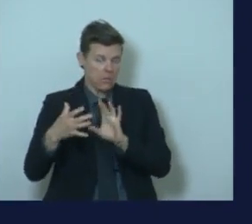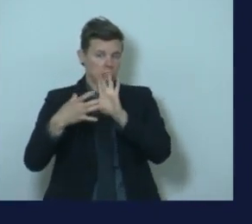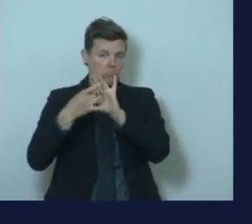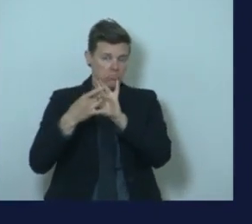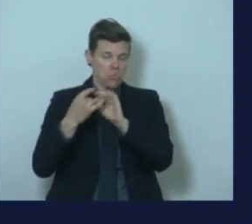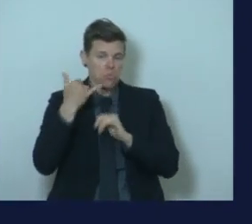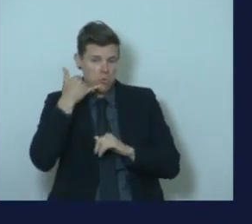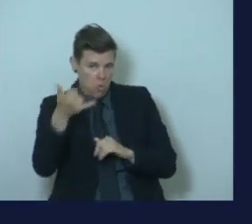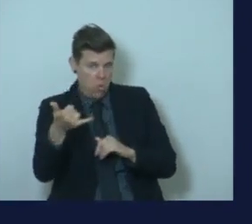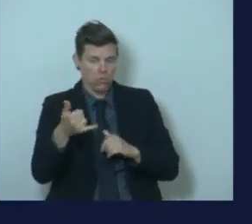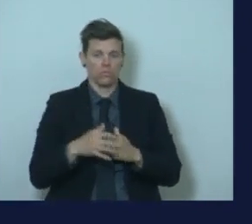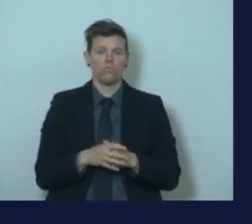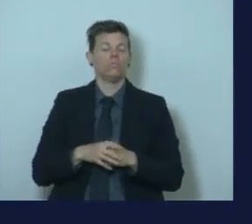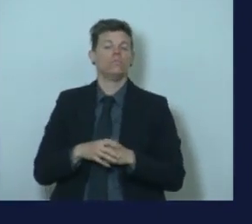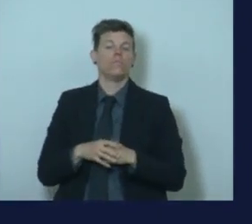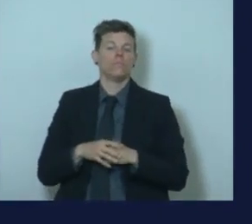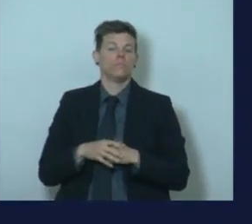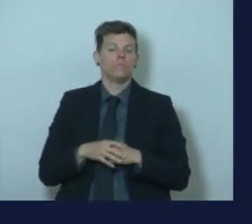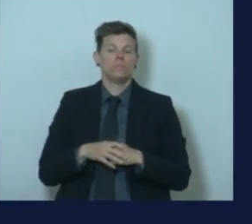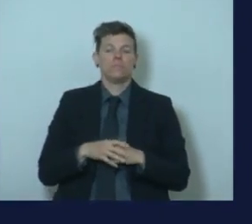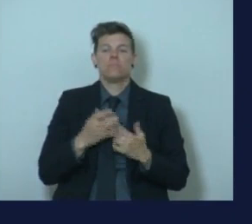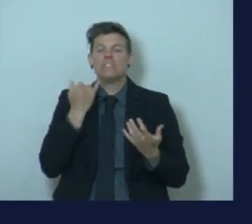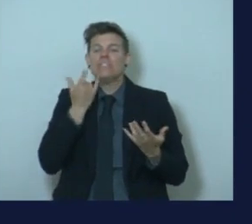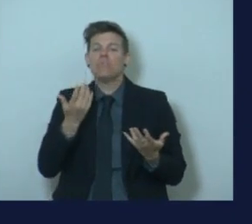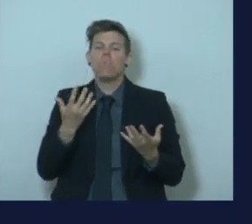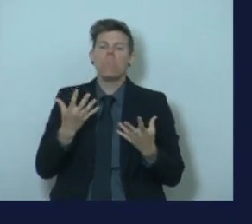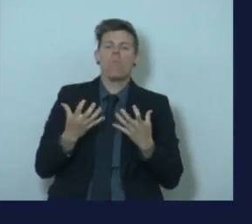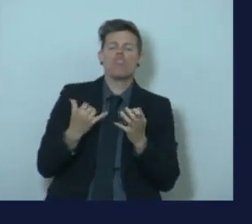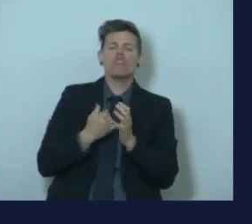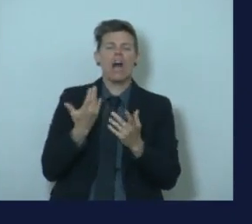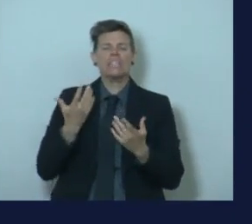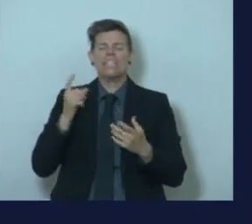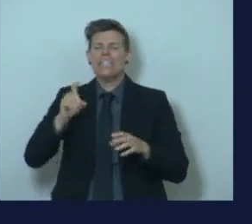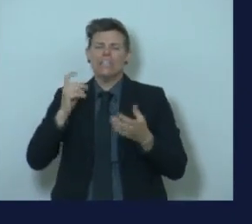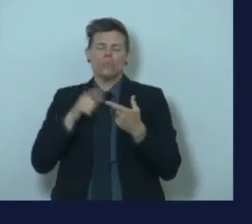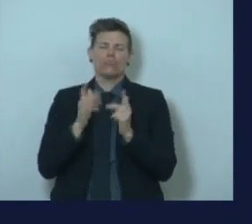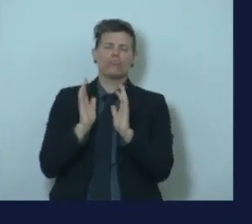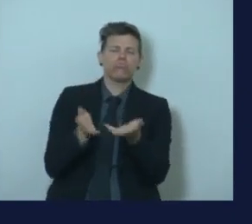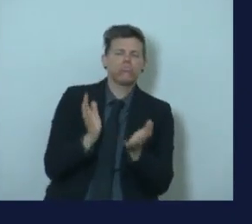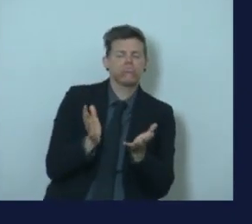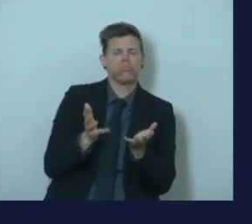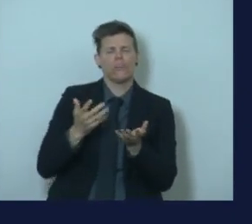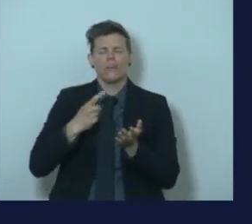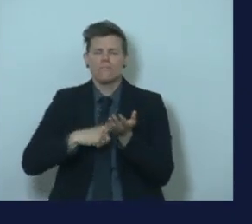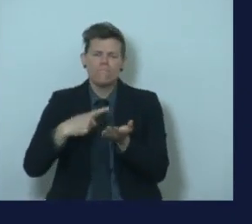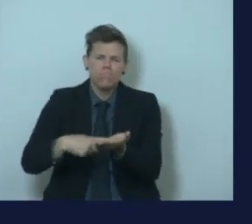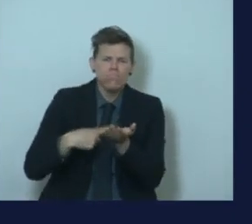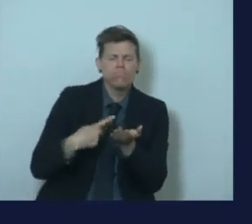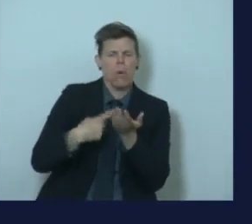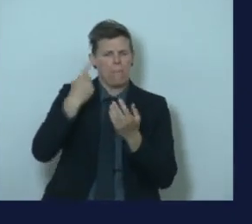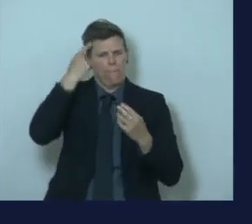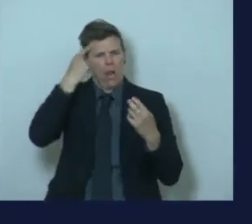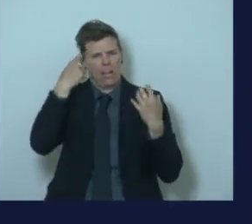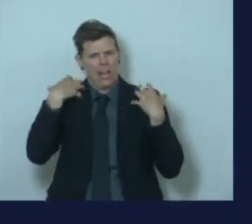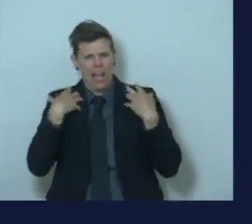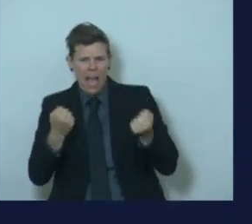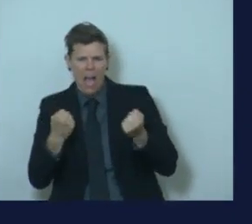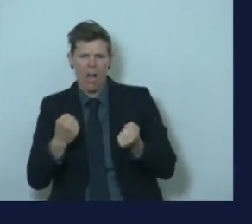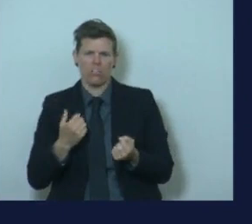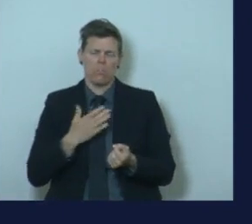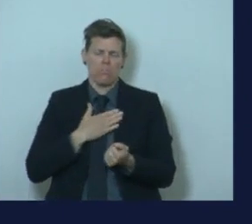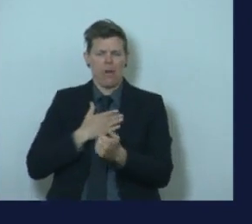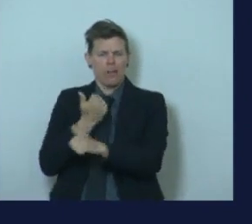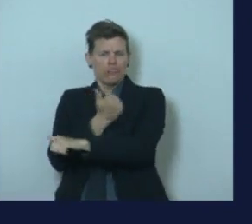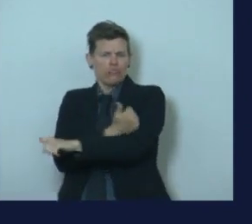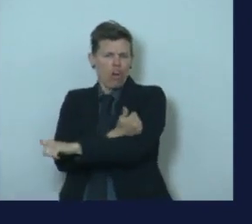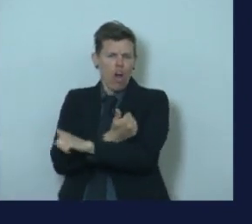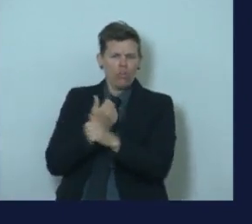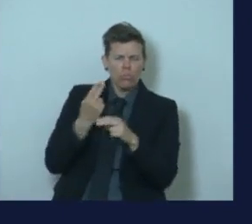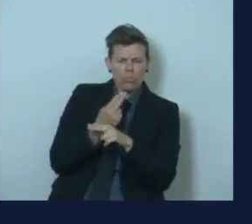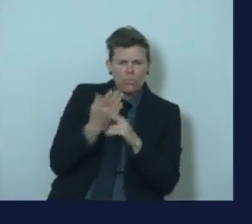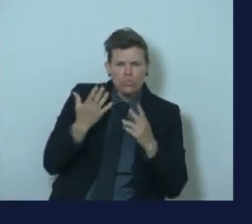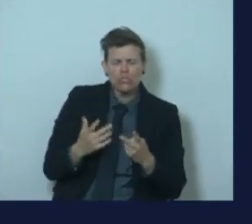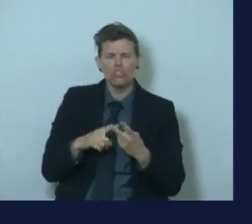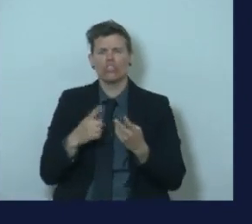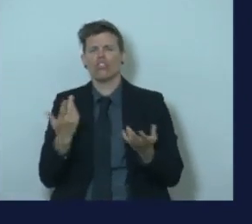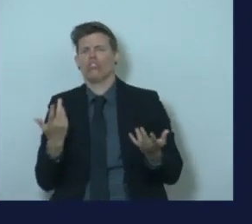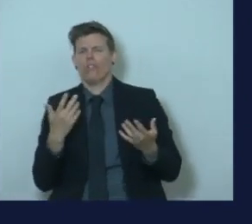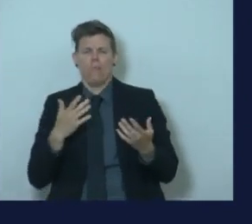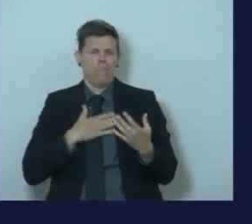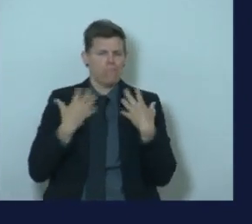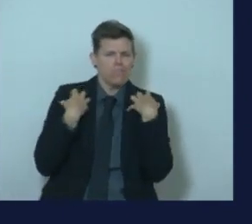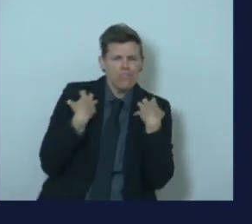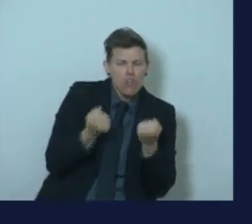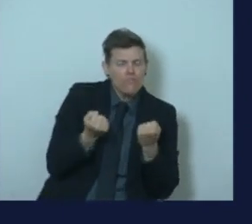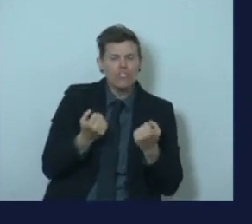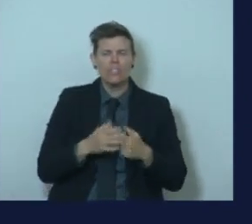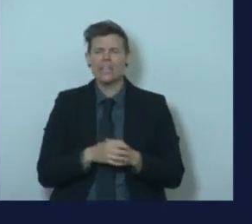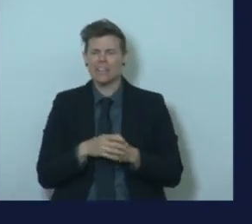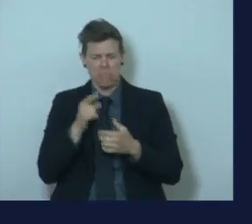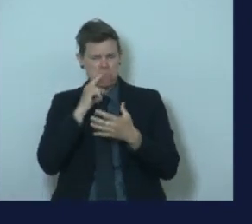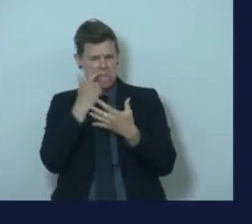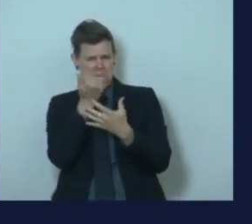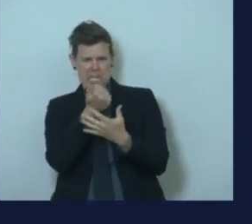THIS IS ASSISTANCE AND AN UNDERSTANDING EAR TO NEW MEXICANS WHO JUST WANT TO TALK TO SOMEONE ABOUT THEIR OWN MENTAL HEALTH, SUBSTANCE ABUSE OR RECOVERY.